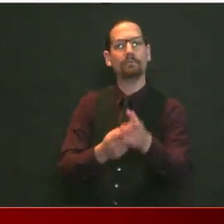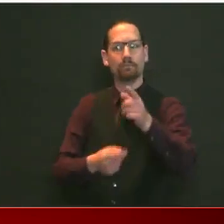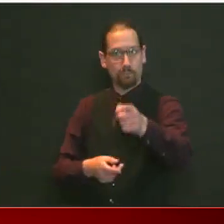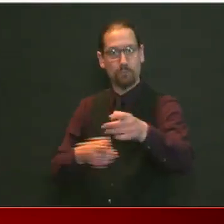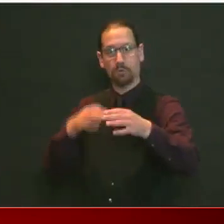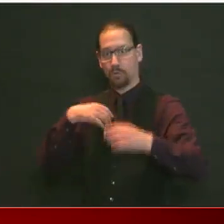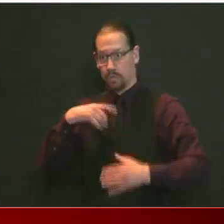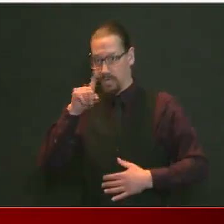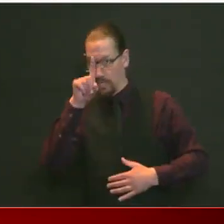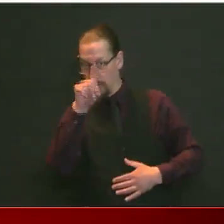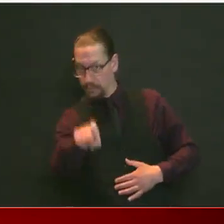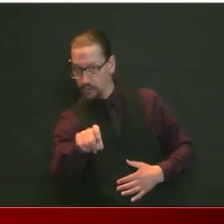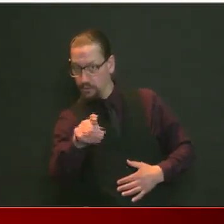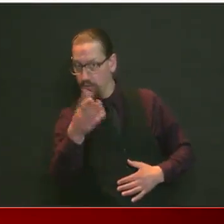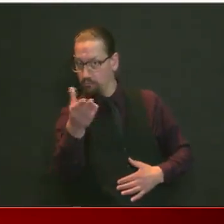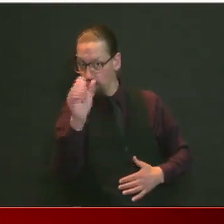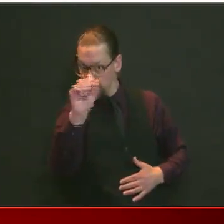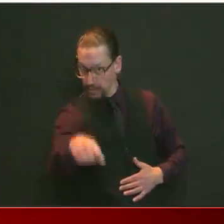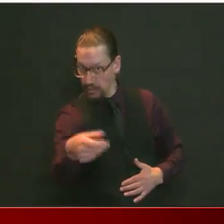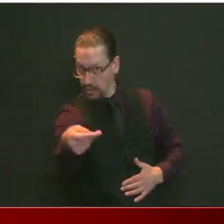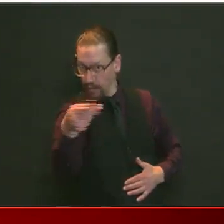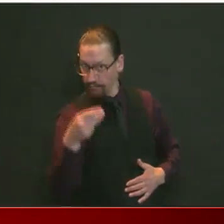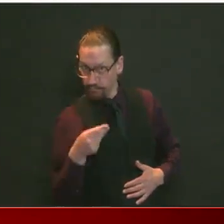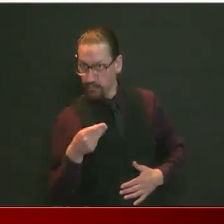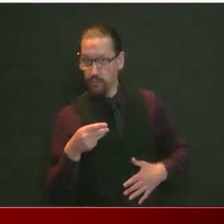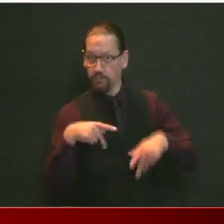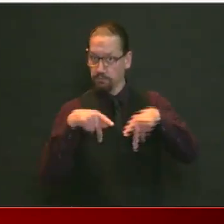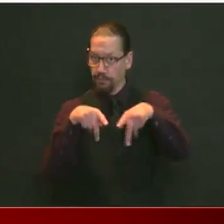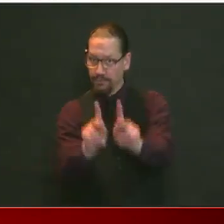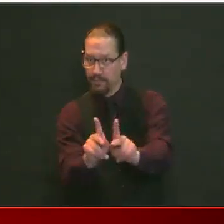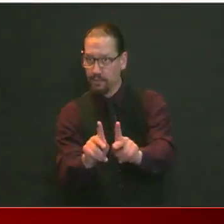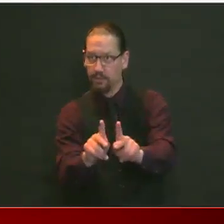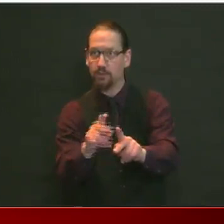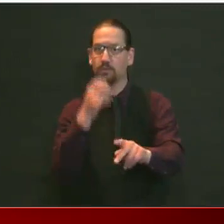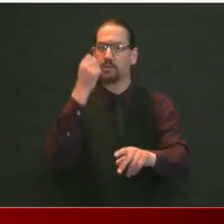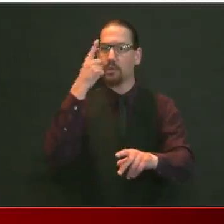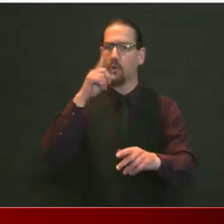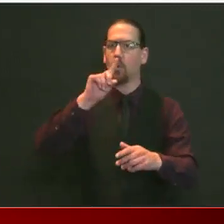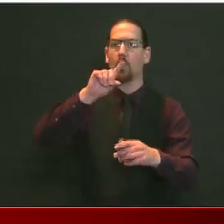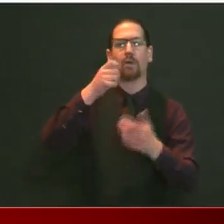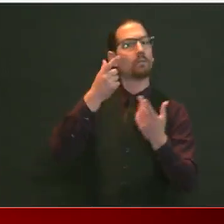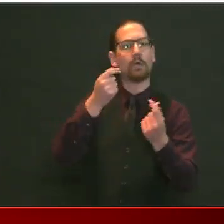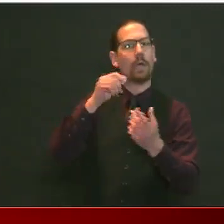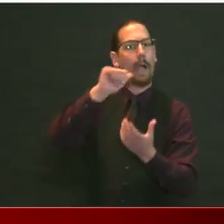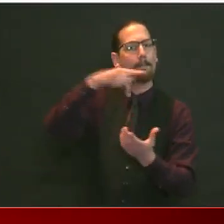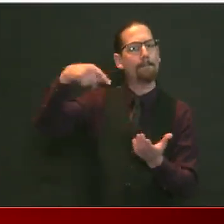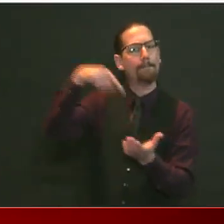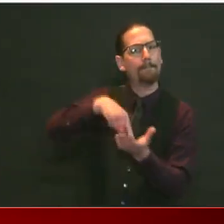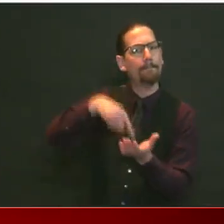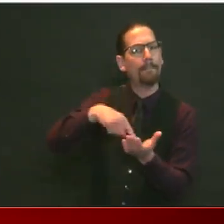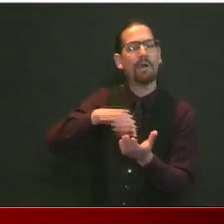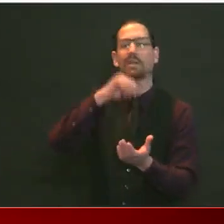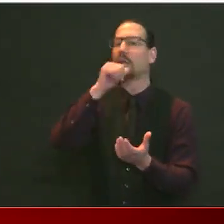MISTAKE UNLESS IT IS APPROVED AND DETERMINED BY THE PERSON USING THE PHONE.